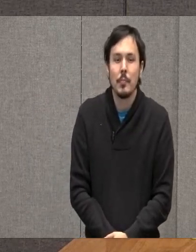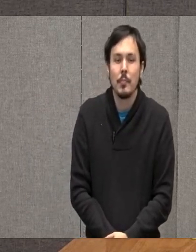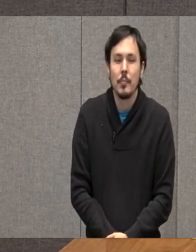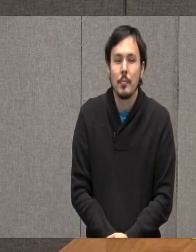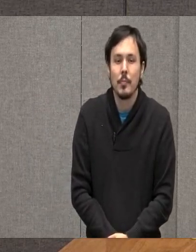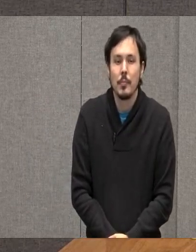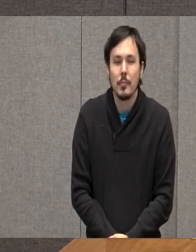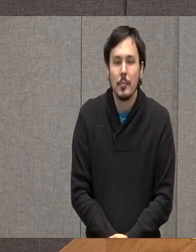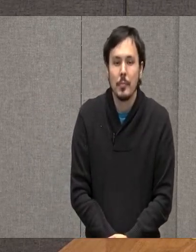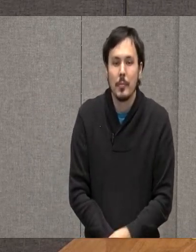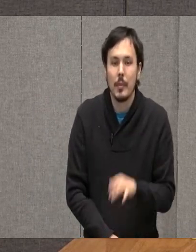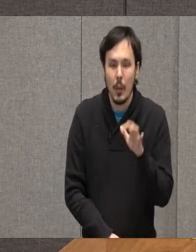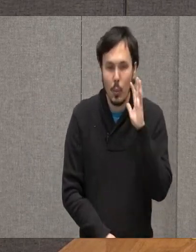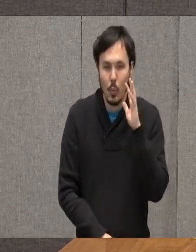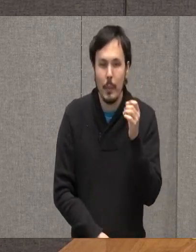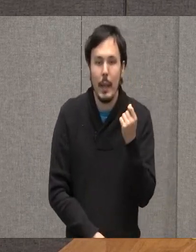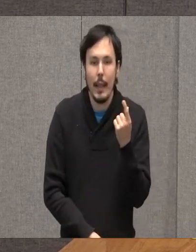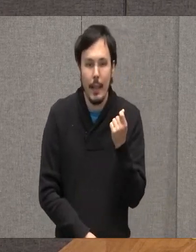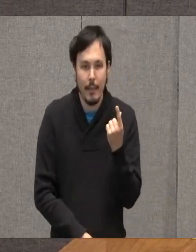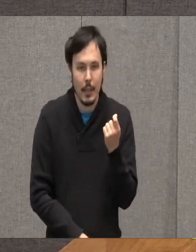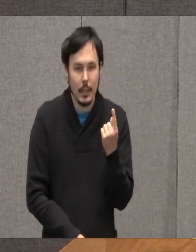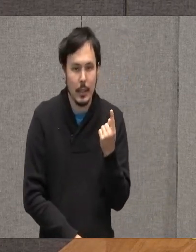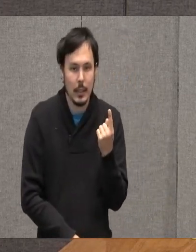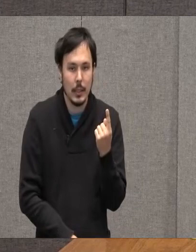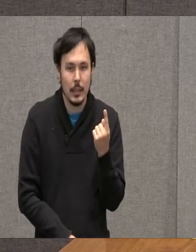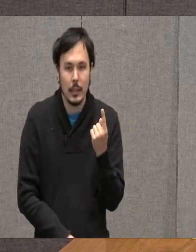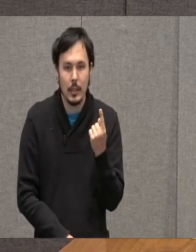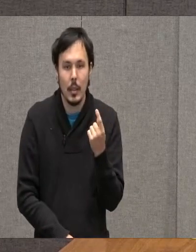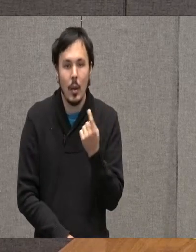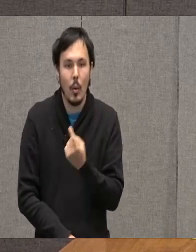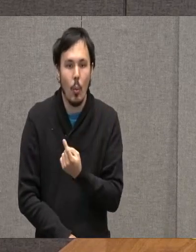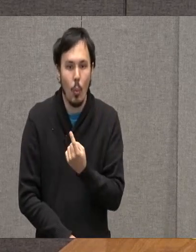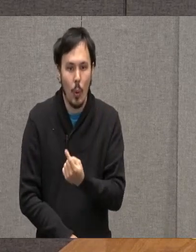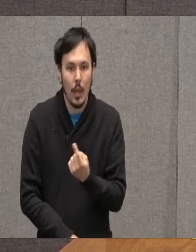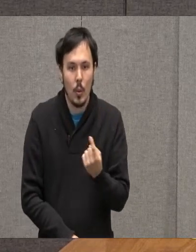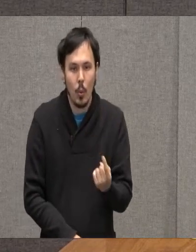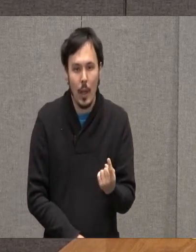That is 11 and I have another 11.